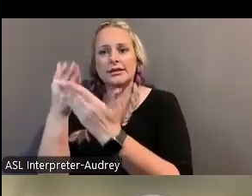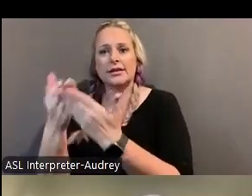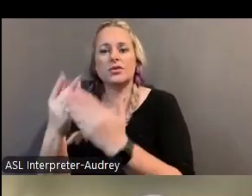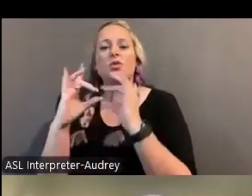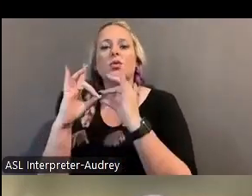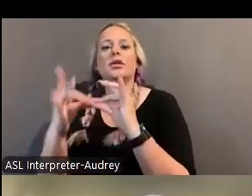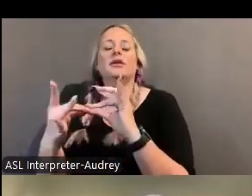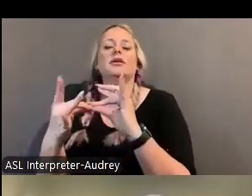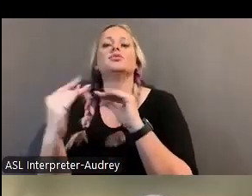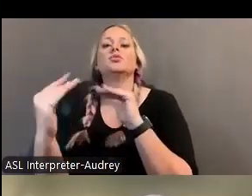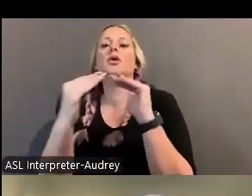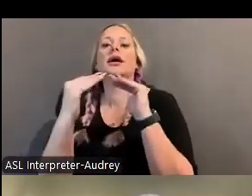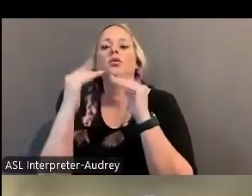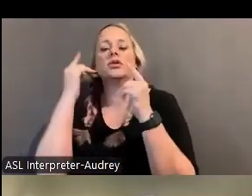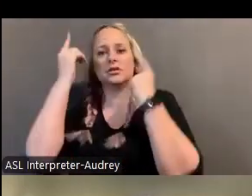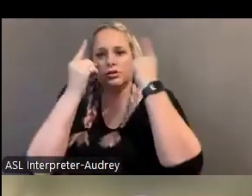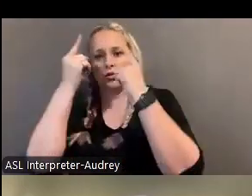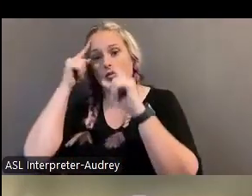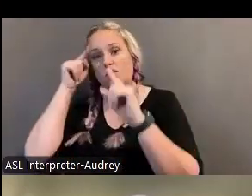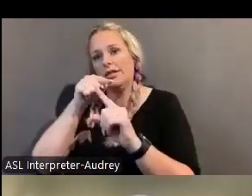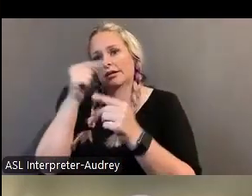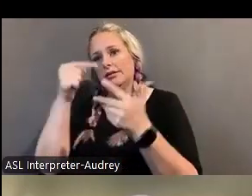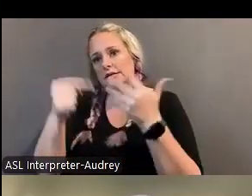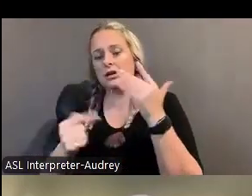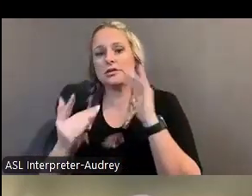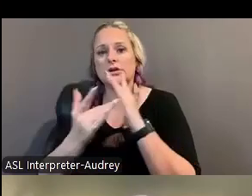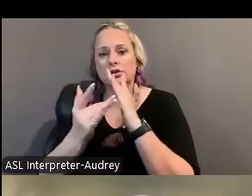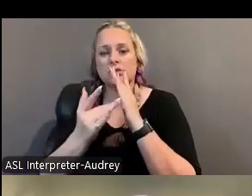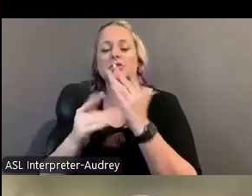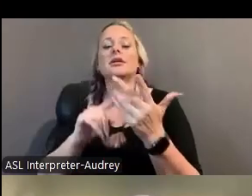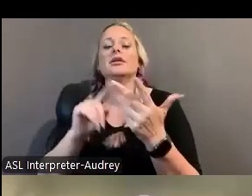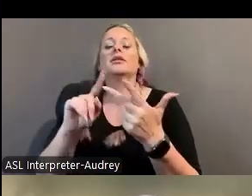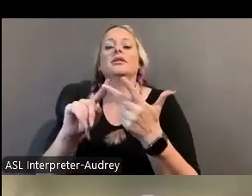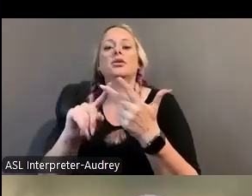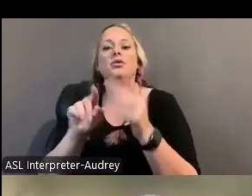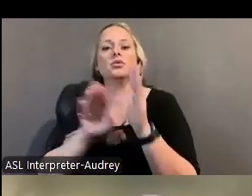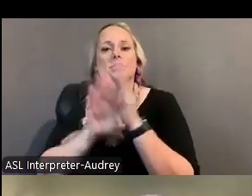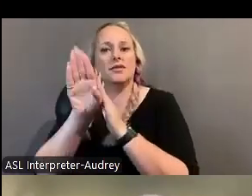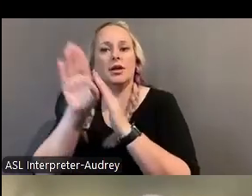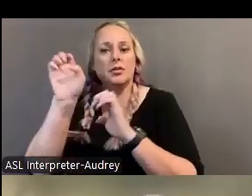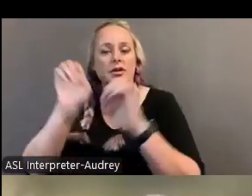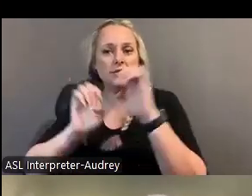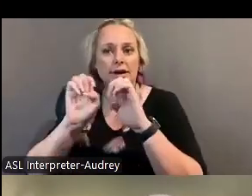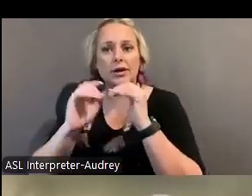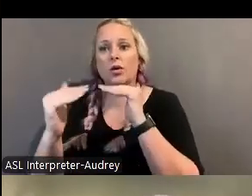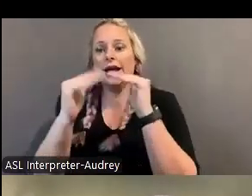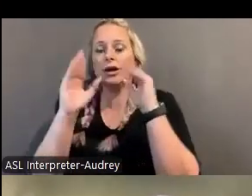for these technologies. And the third thing was to develop and evaluate the equity focus toolkit of